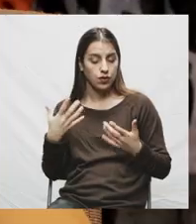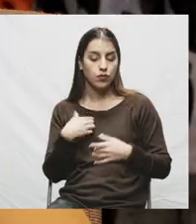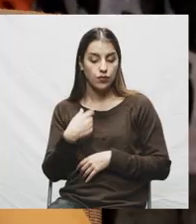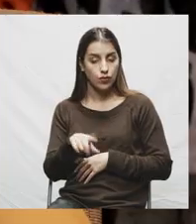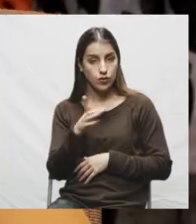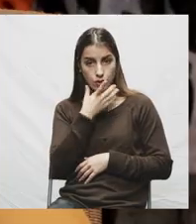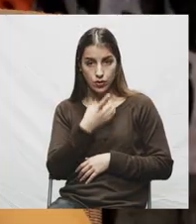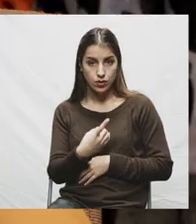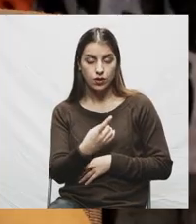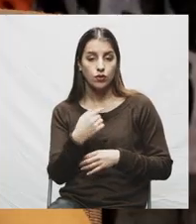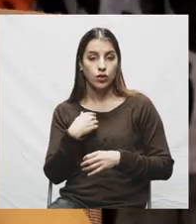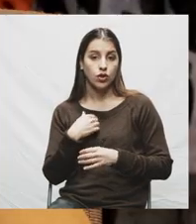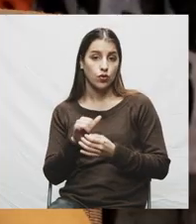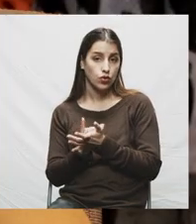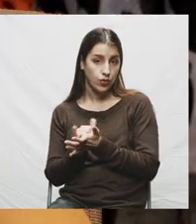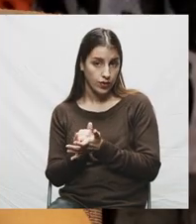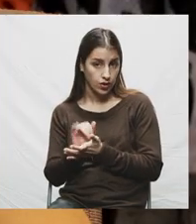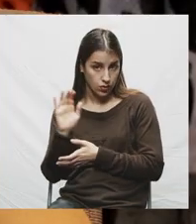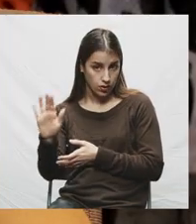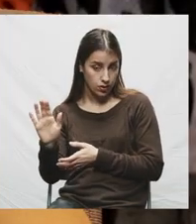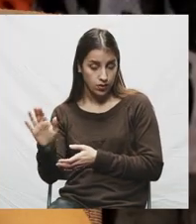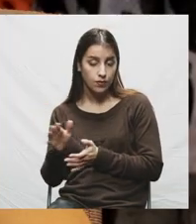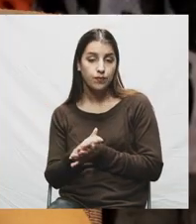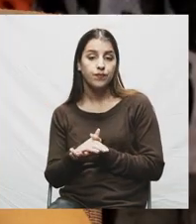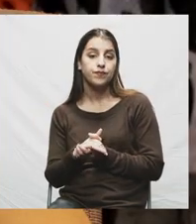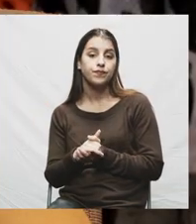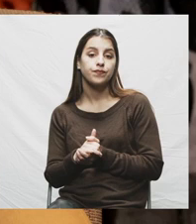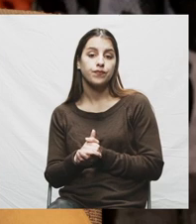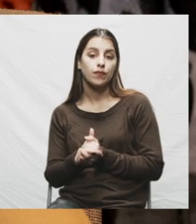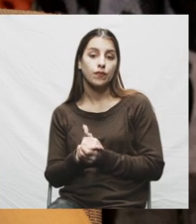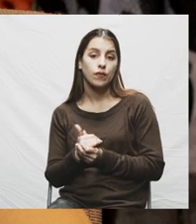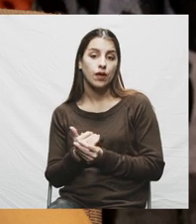And, at the same time, I used… when I was in New York, the last time,